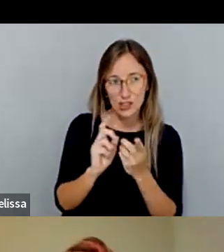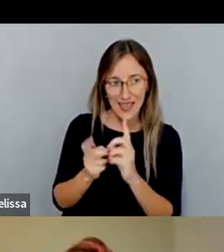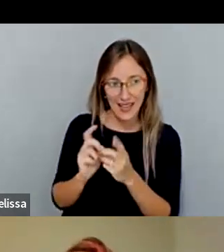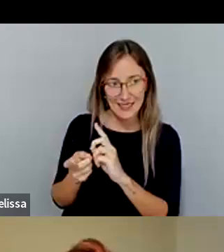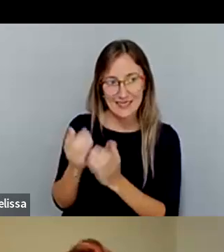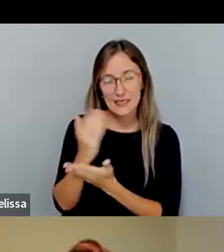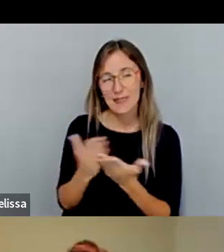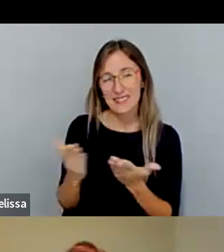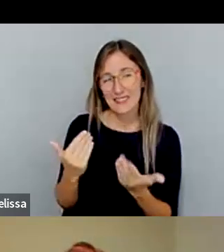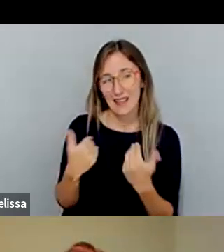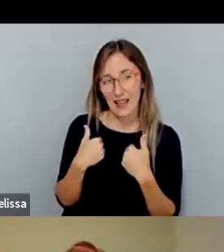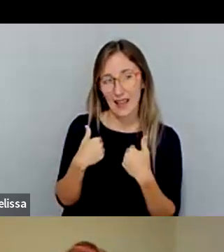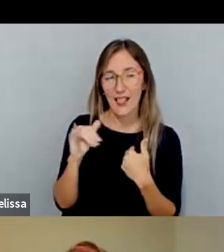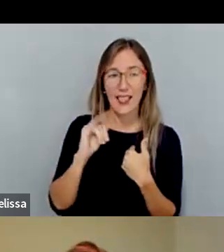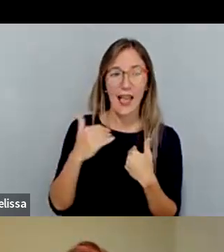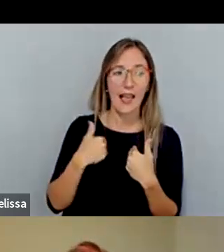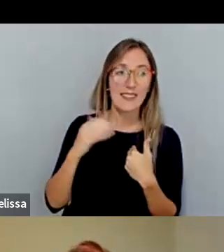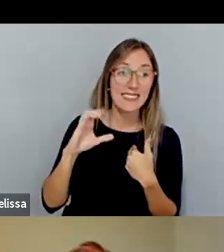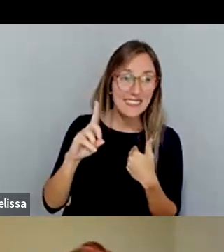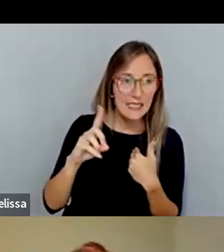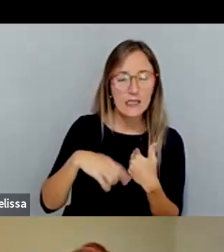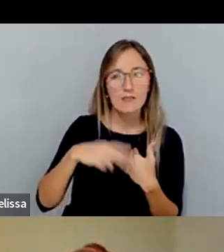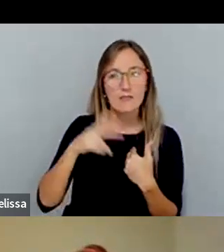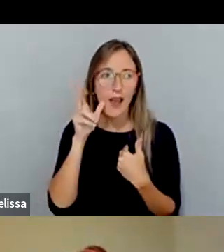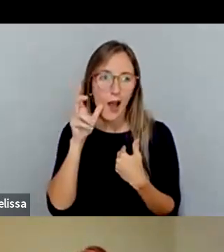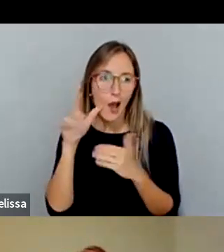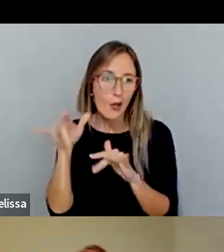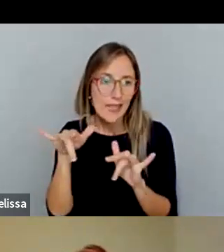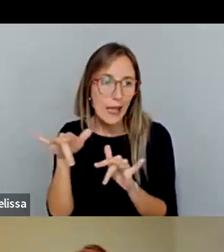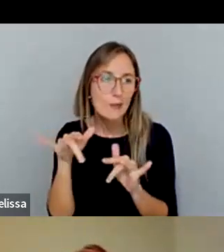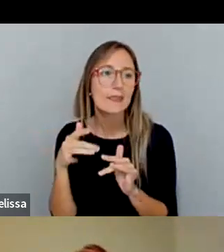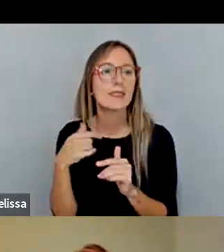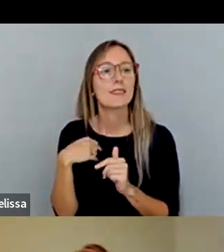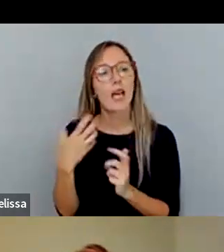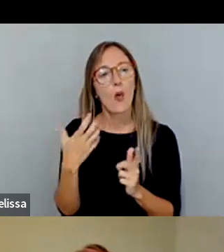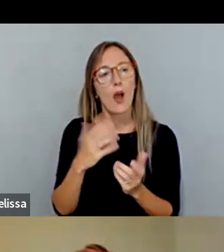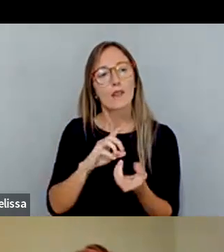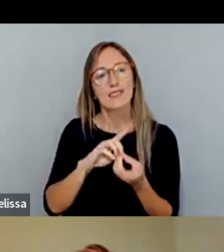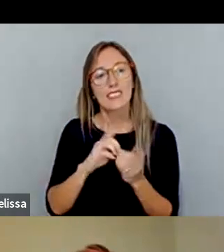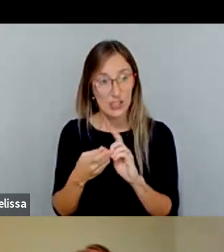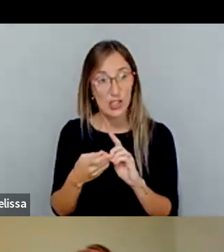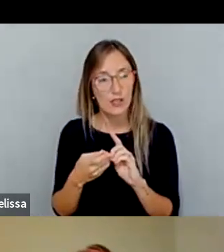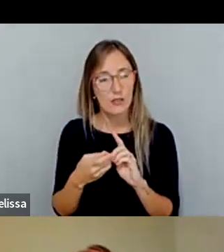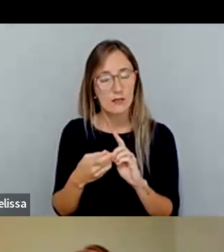have any connections or any resources for places that could digitize some